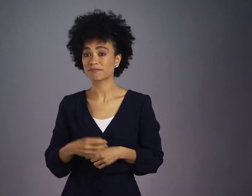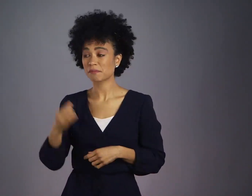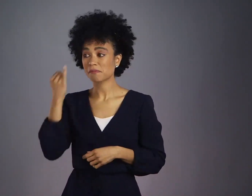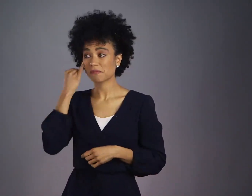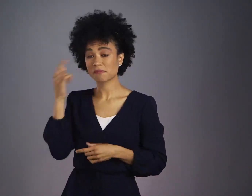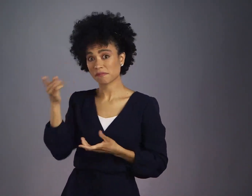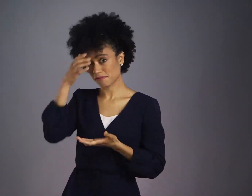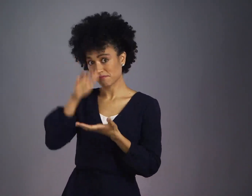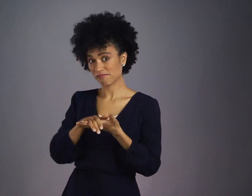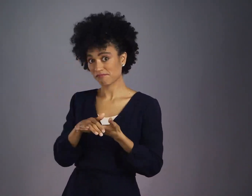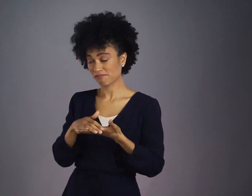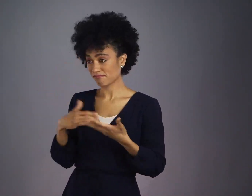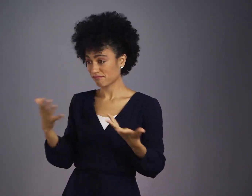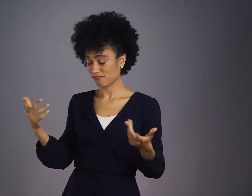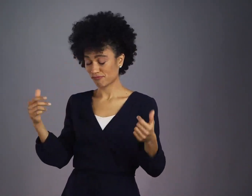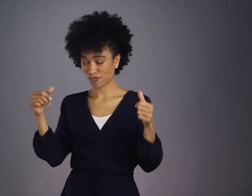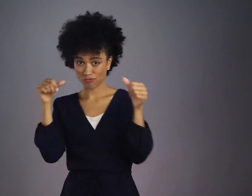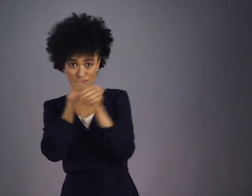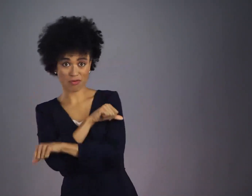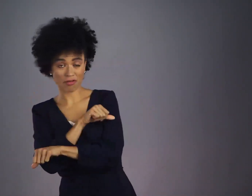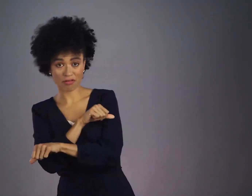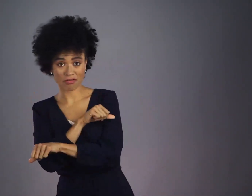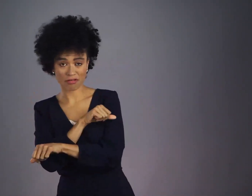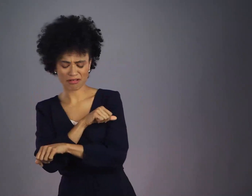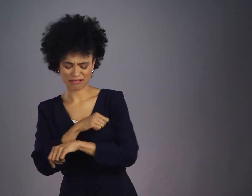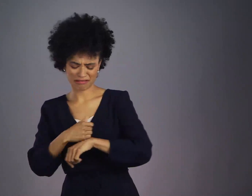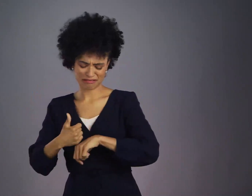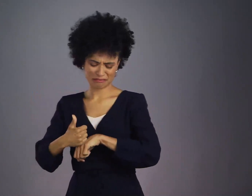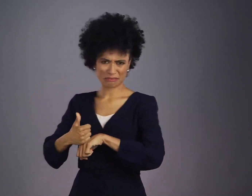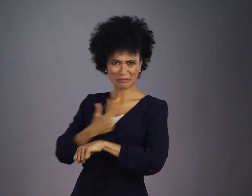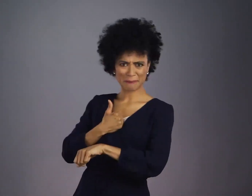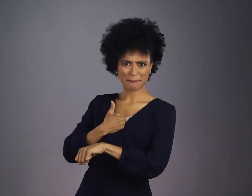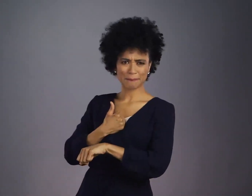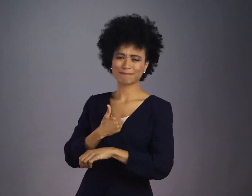Make him feel absolutely free to come and go as he likes. This is important.